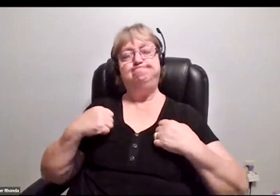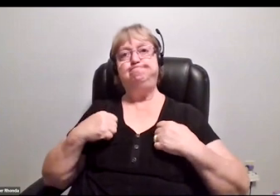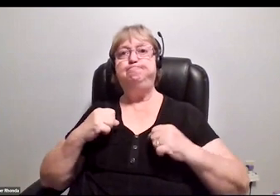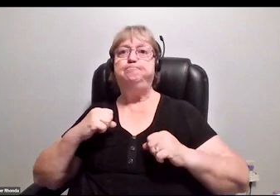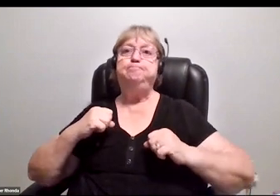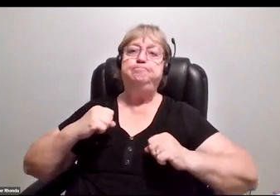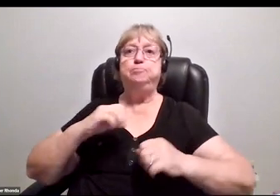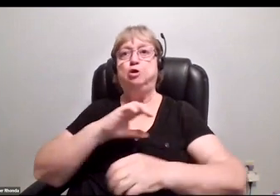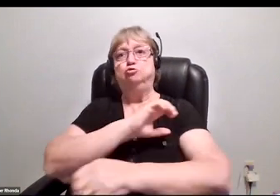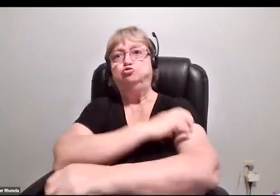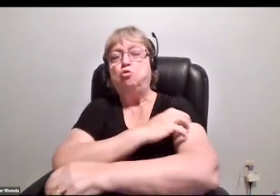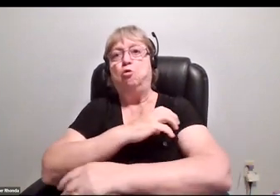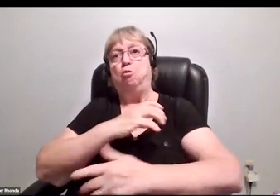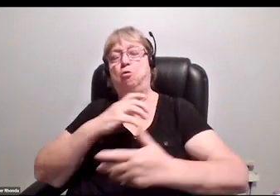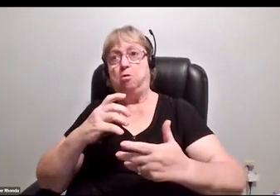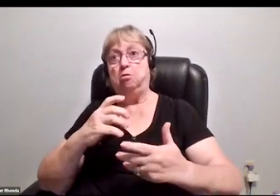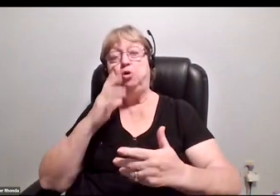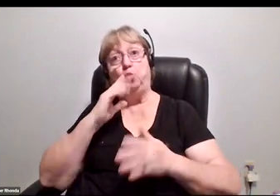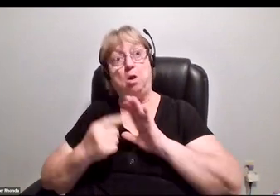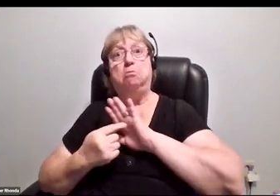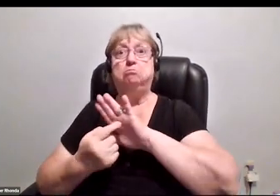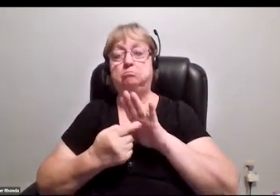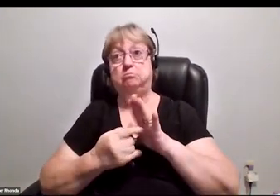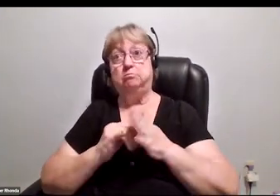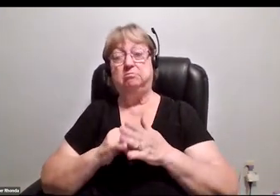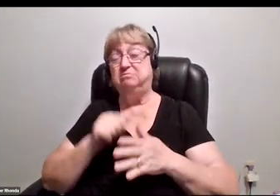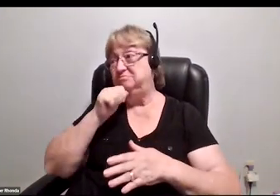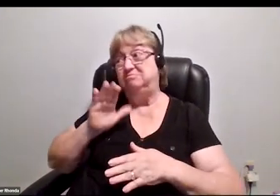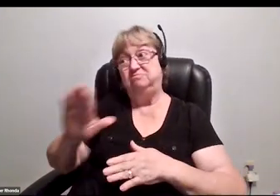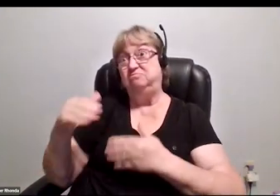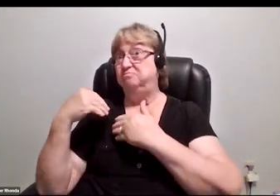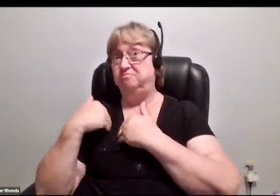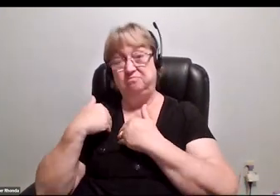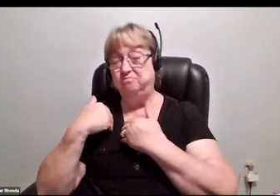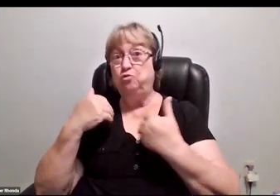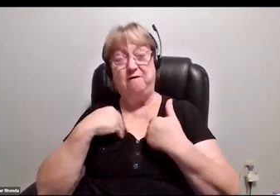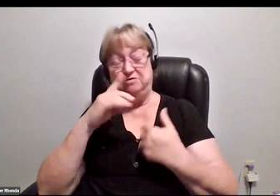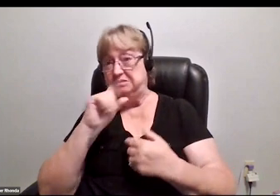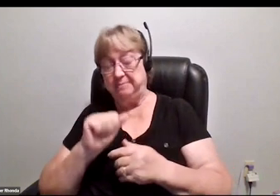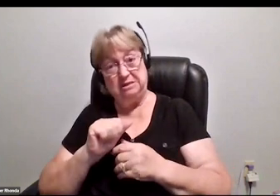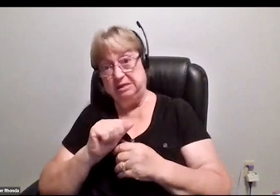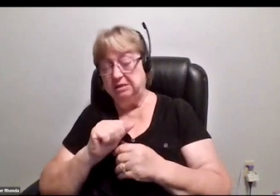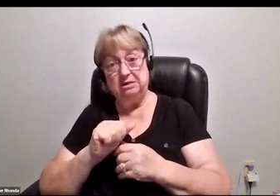The fact that it is not your fault that you have a disability, but it is just part of who you are.